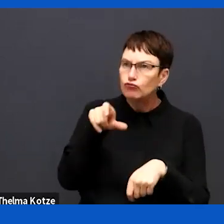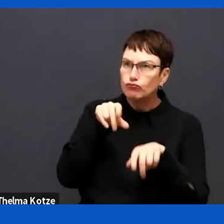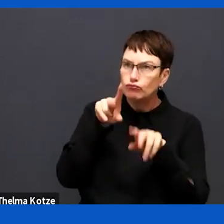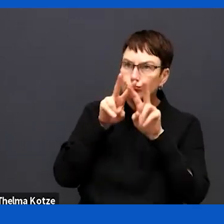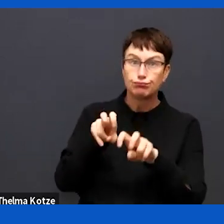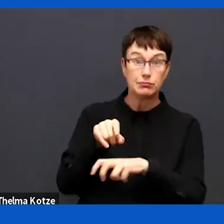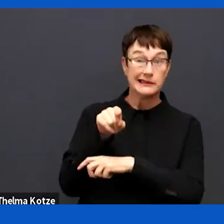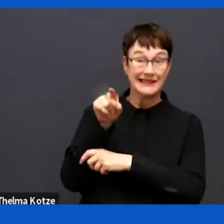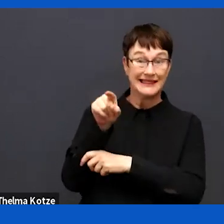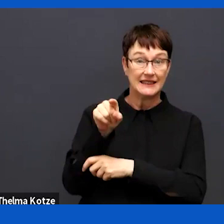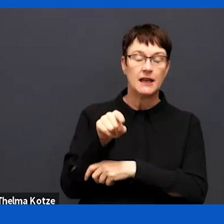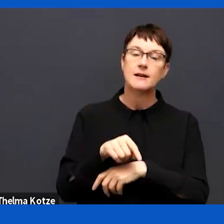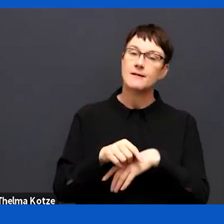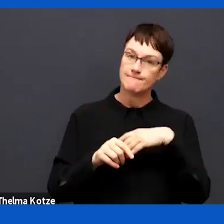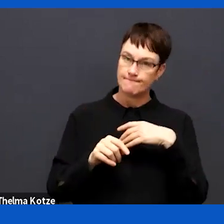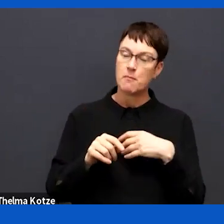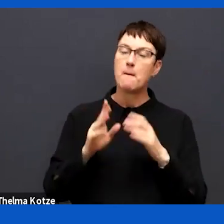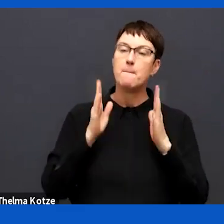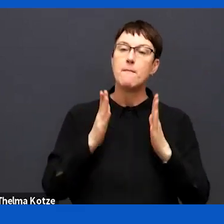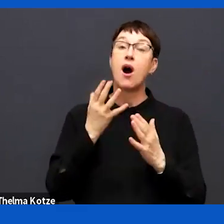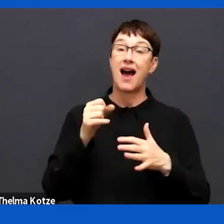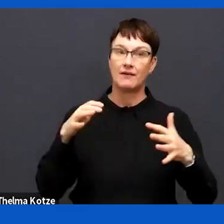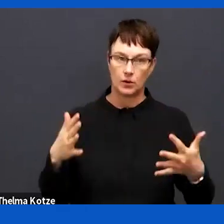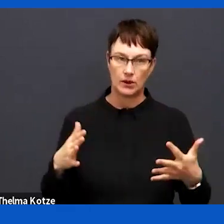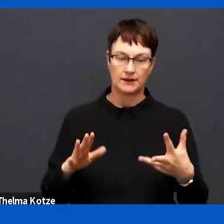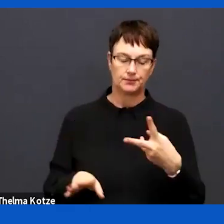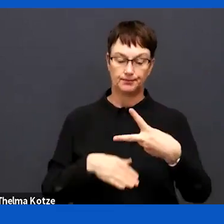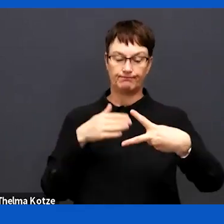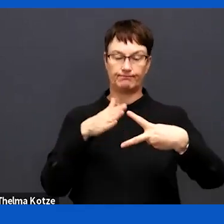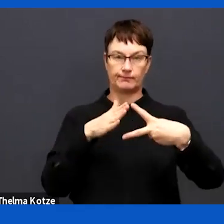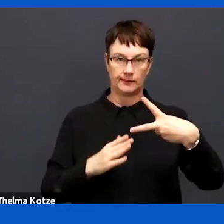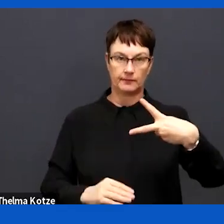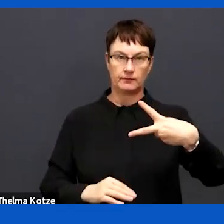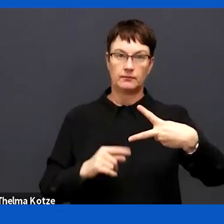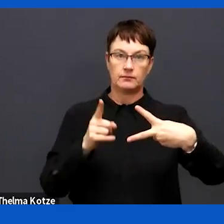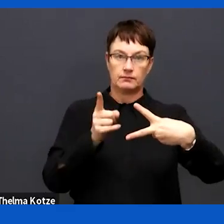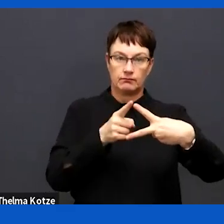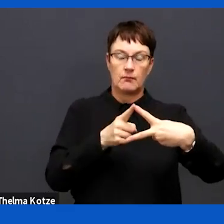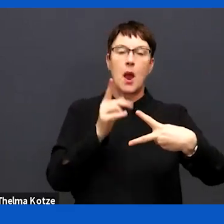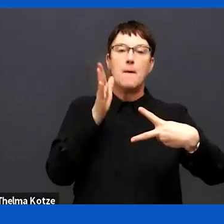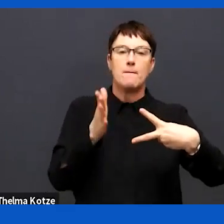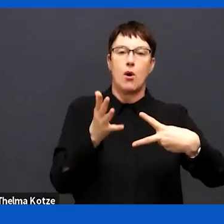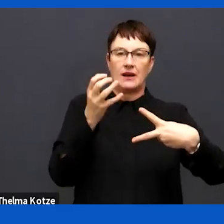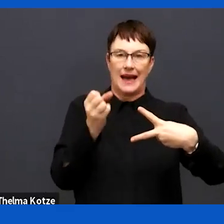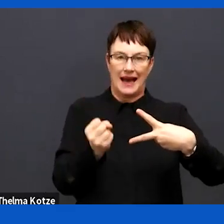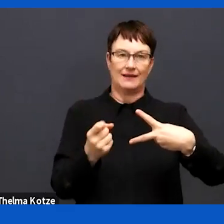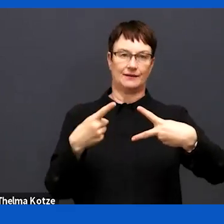created to work standards and work with assistive technology. And second thing, this is one of the